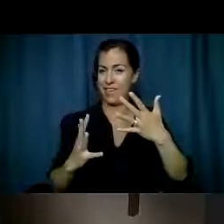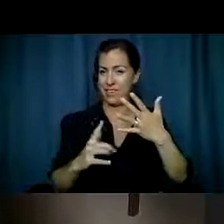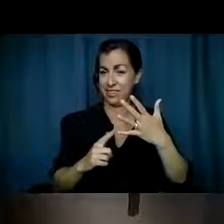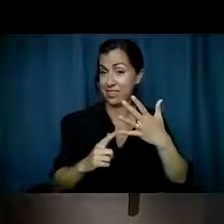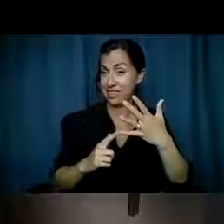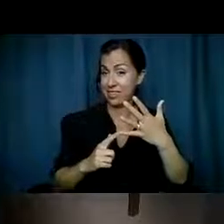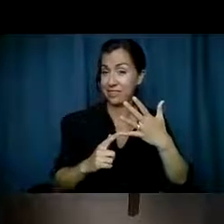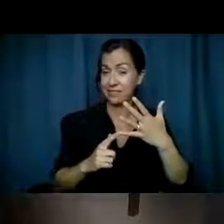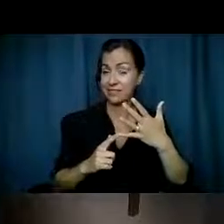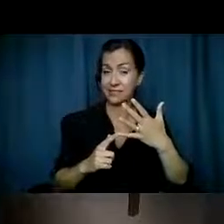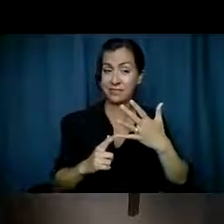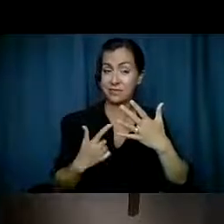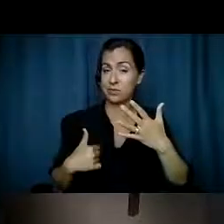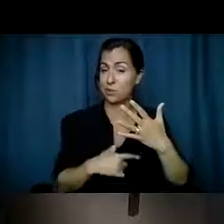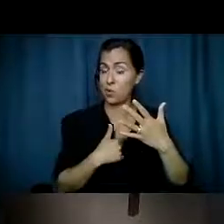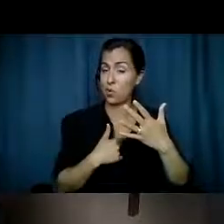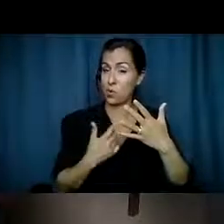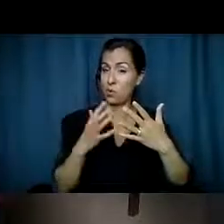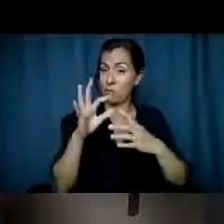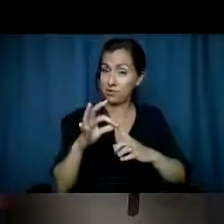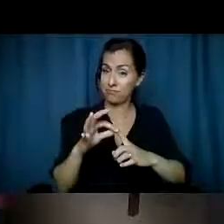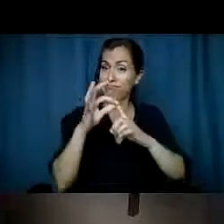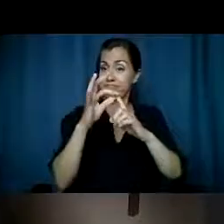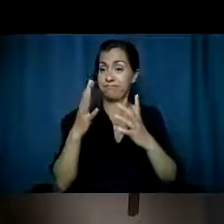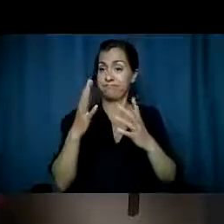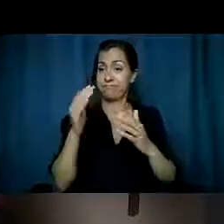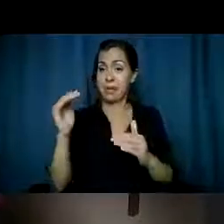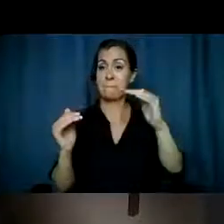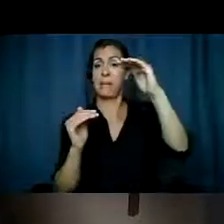absentee voting. So all states will mail an absentee